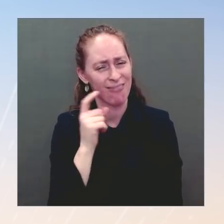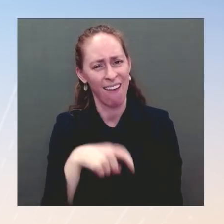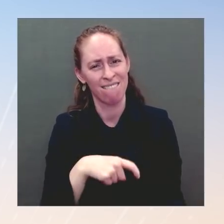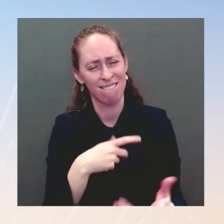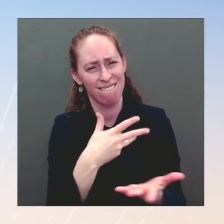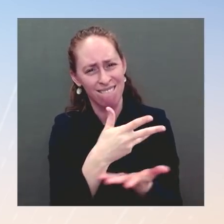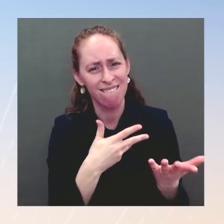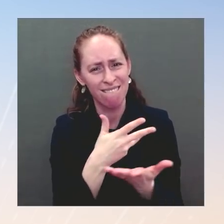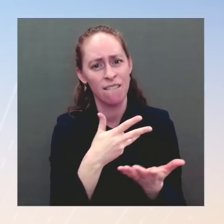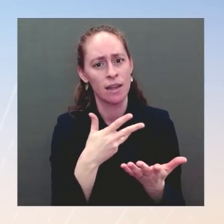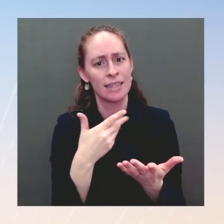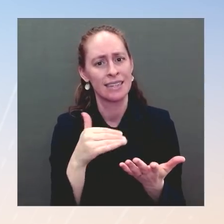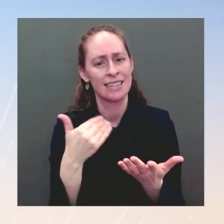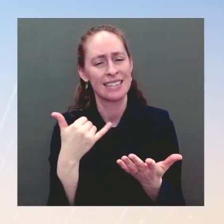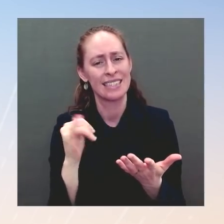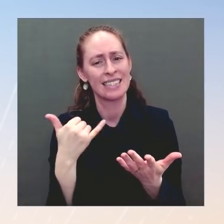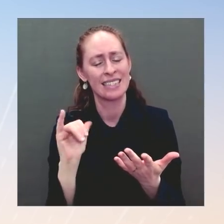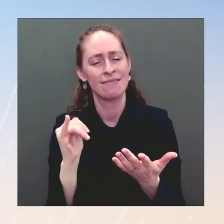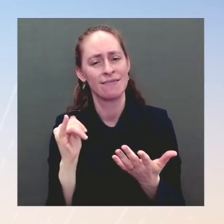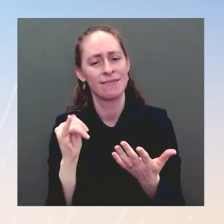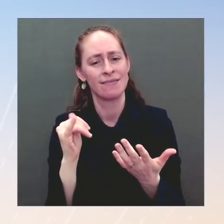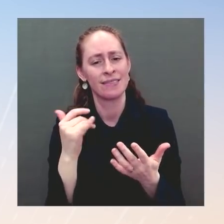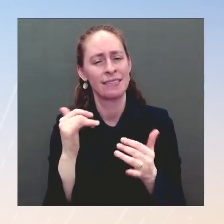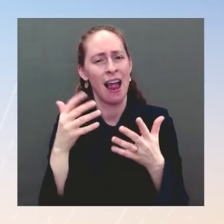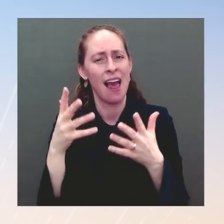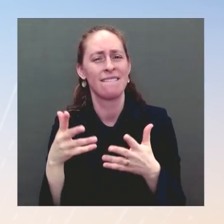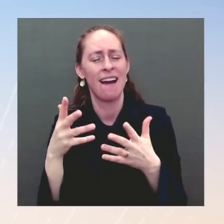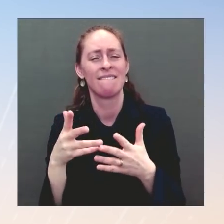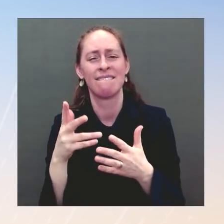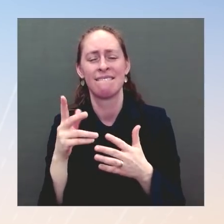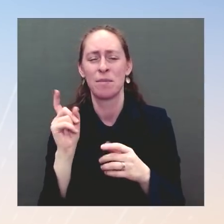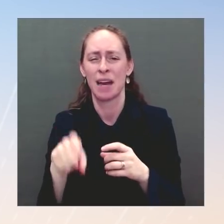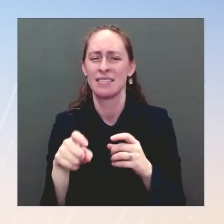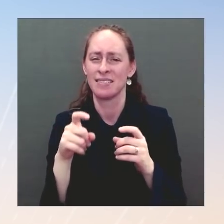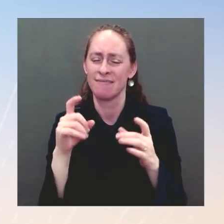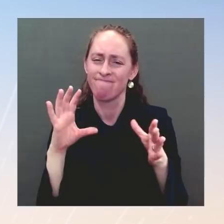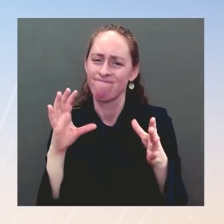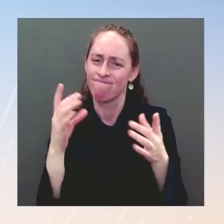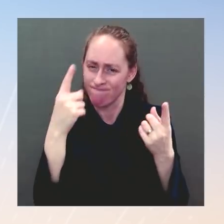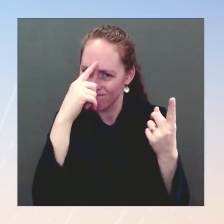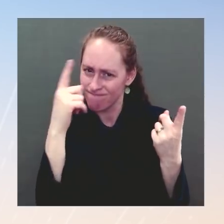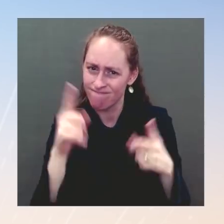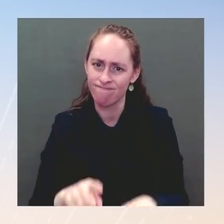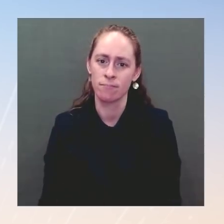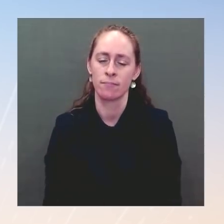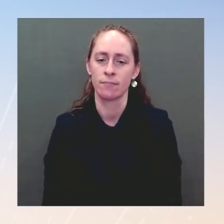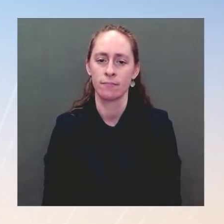It is true that Iran -- we believe if Iran shows seriousness, we can and should reach an understanding on mutual return